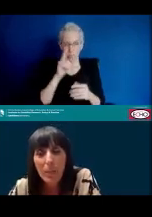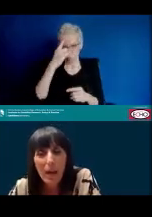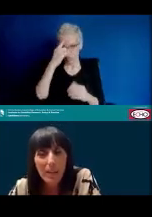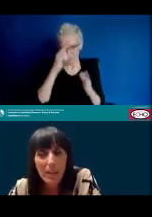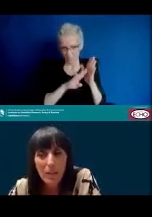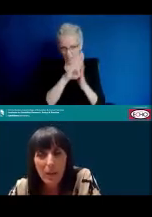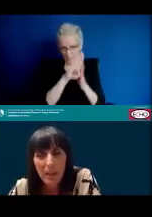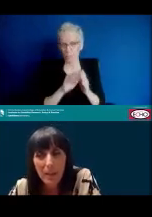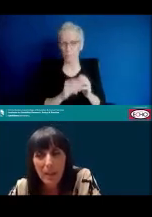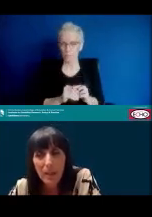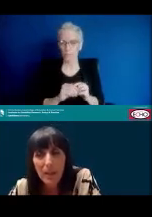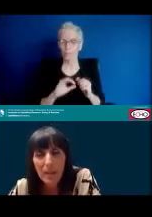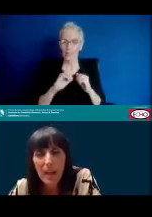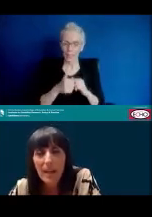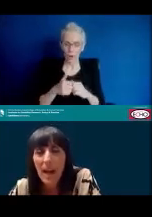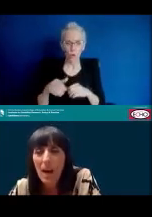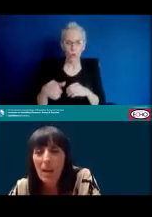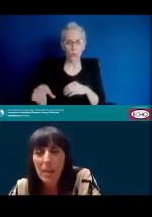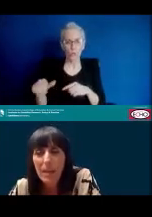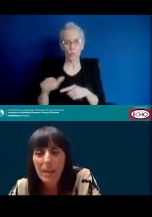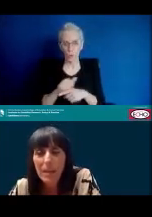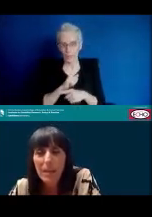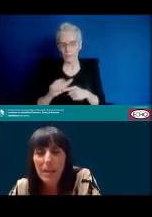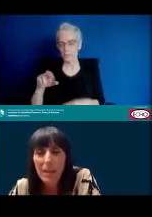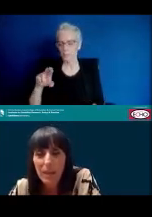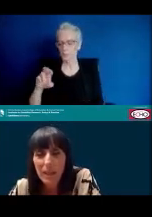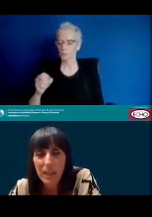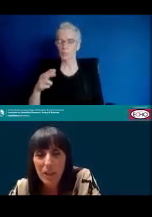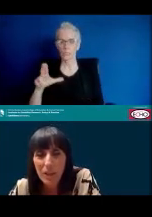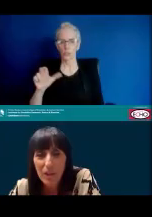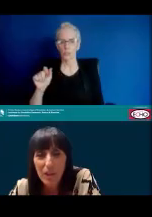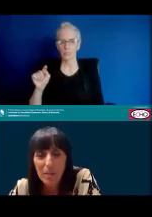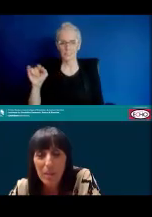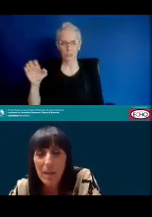practice regulation and how they make sense of relationships.